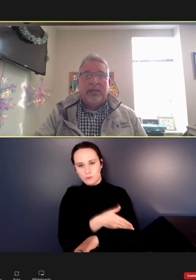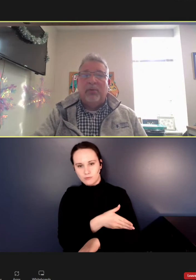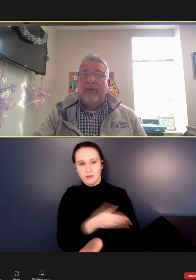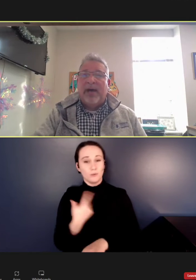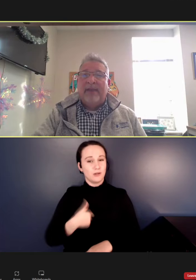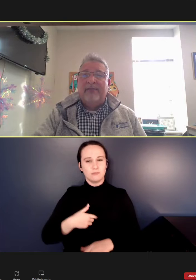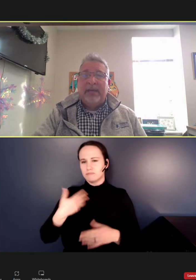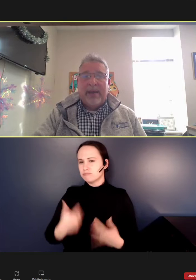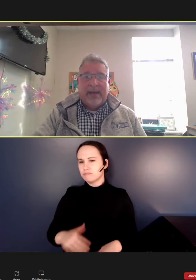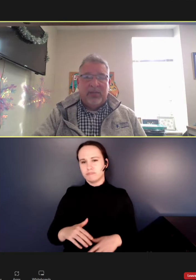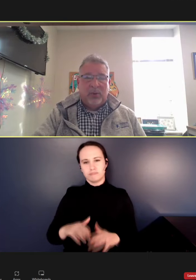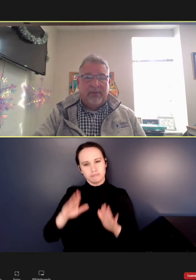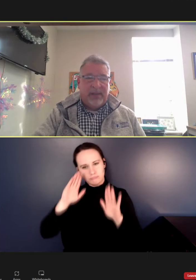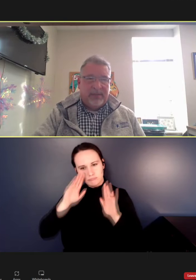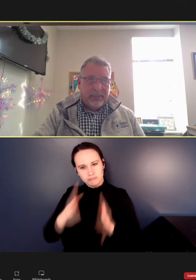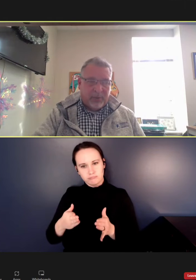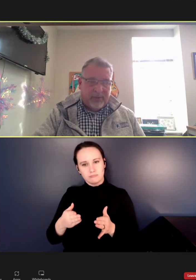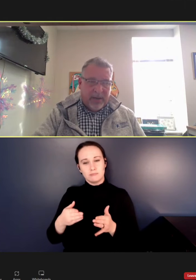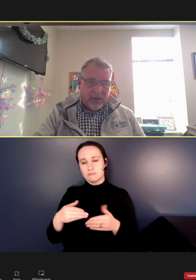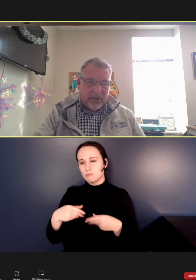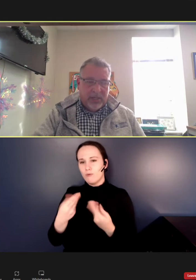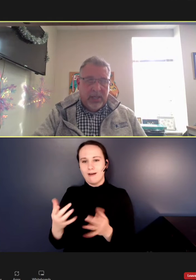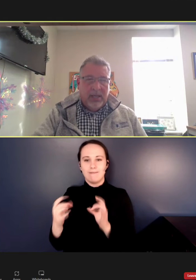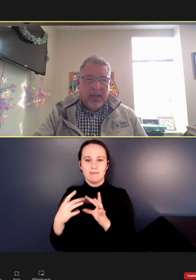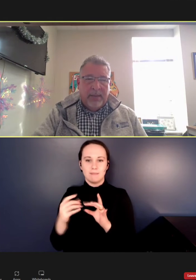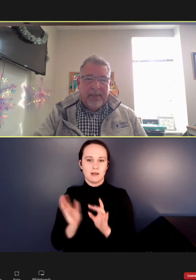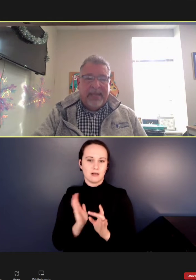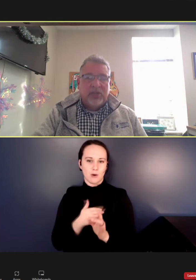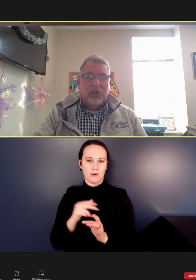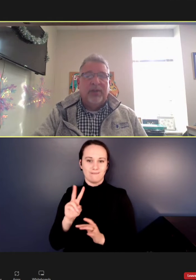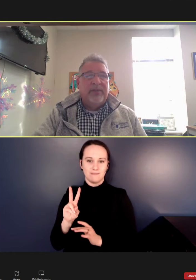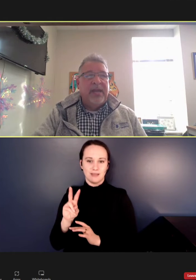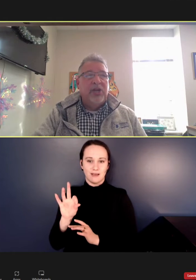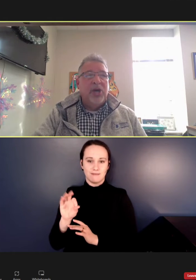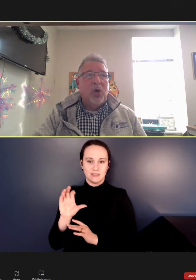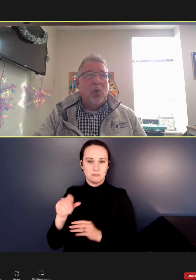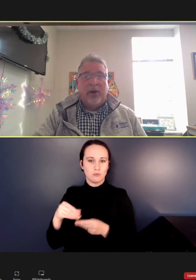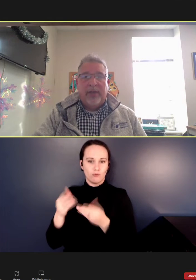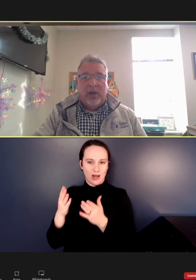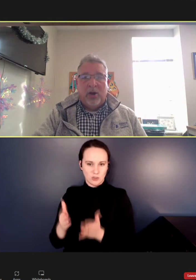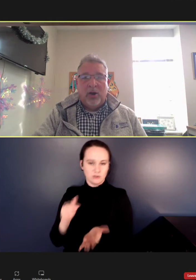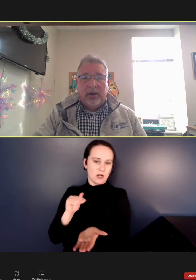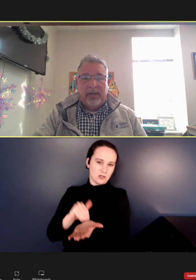to provide feedback to our VFC providers making sure that they know where they are